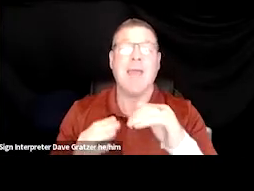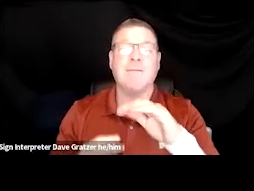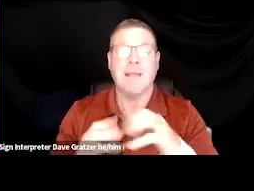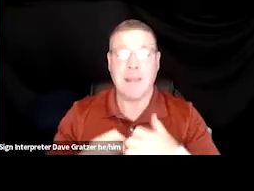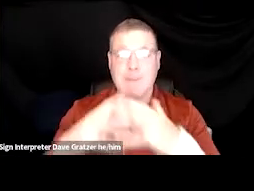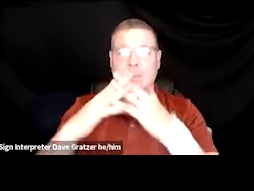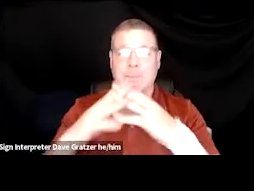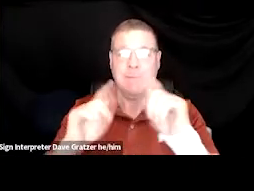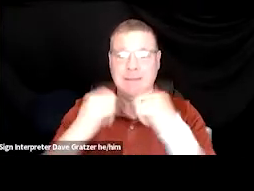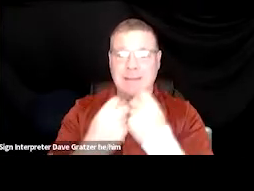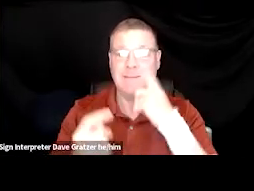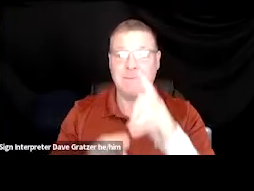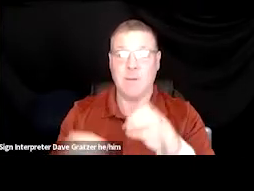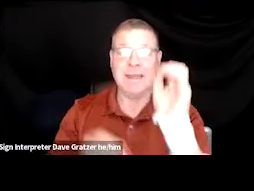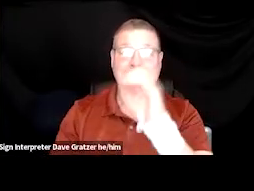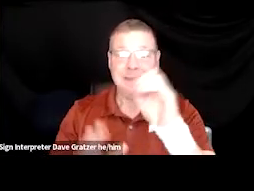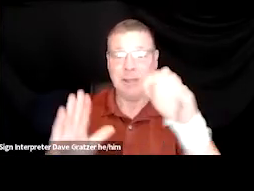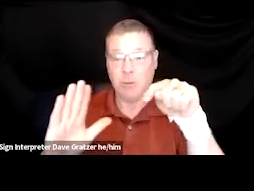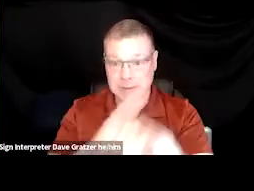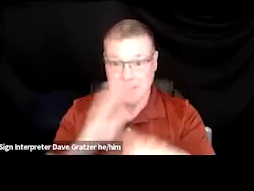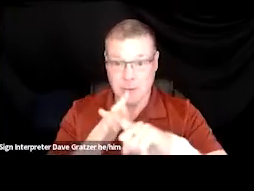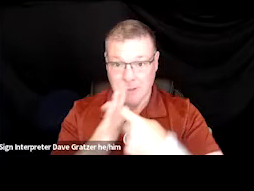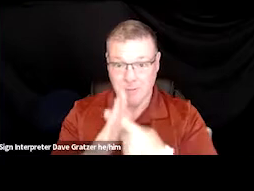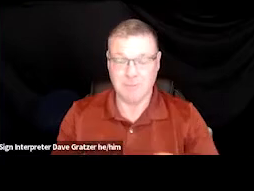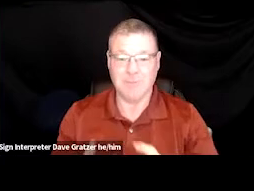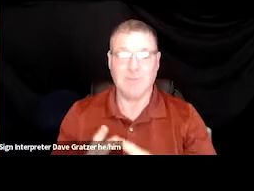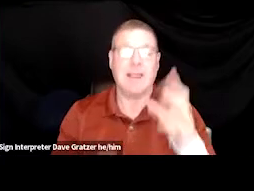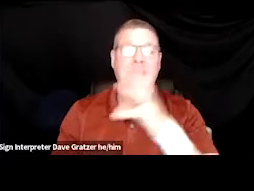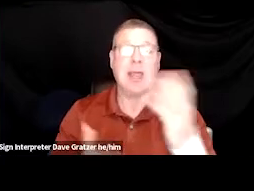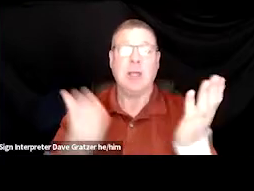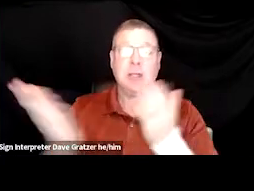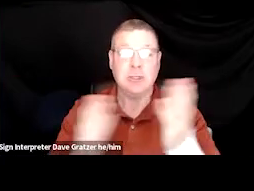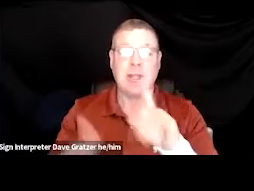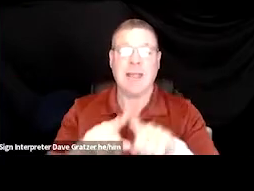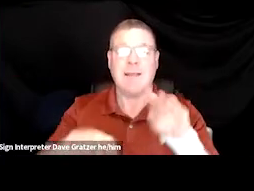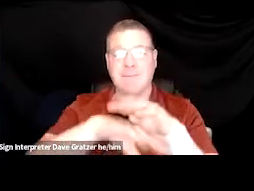for the agency's Zero Suicide Initiative, and serves as an advisory council member